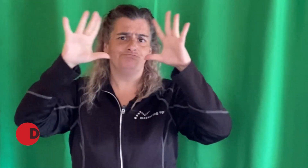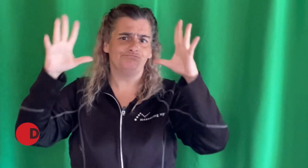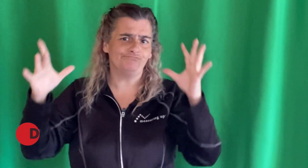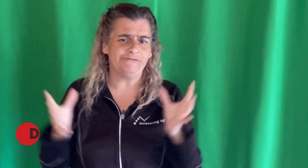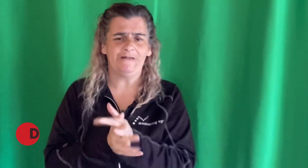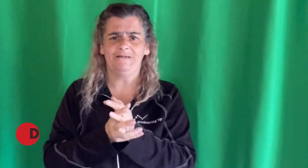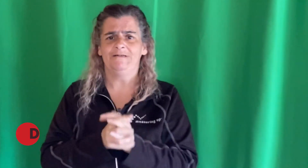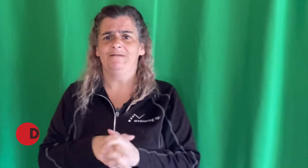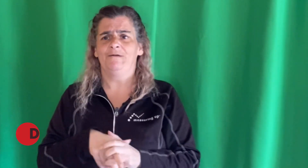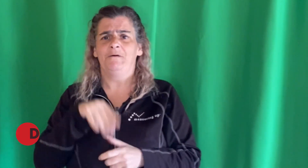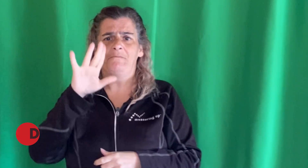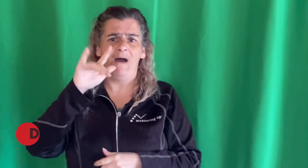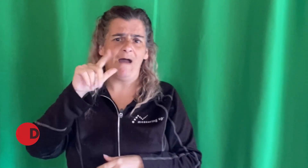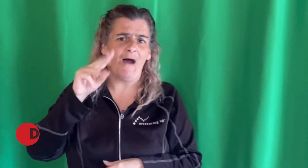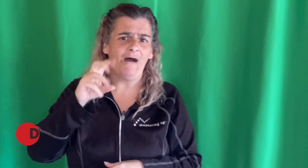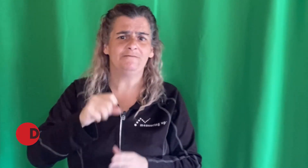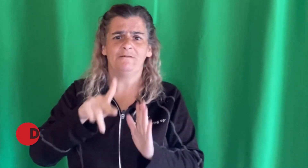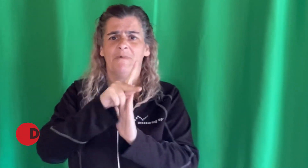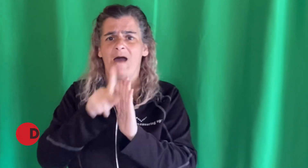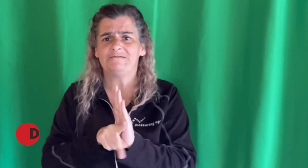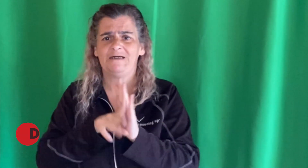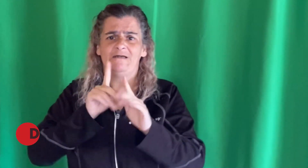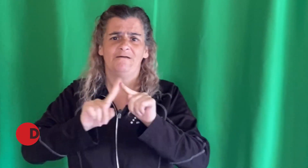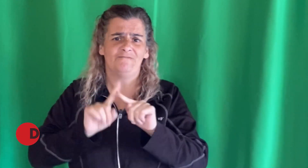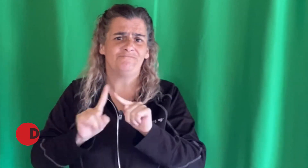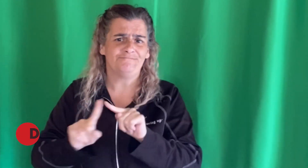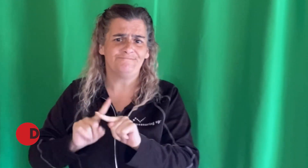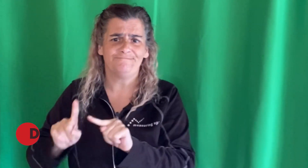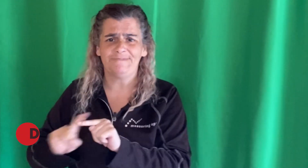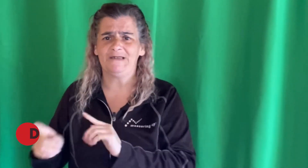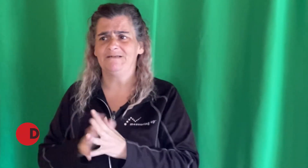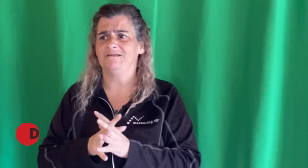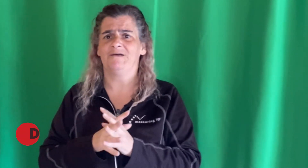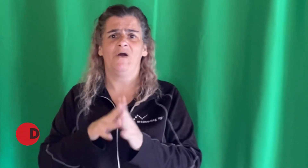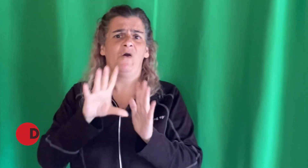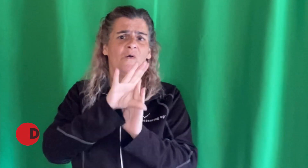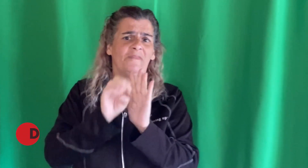bylaws, parliamentary procedures, so forth, code of ethics,